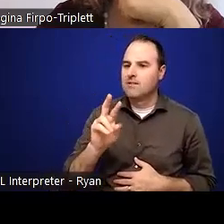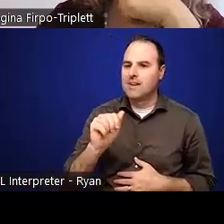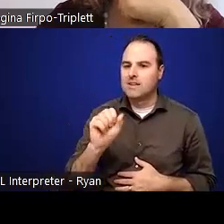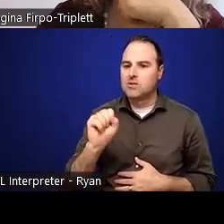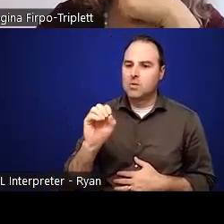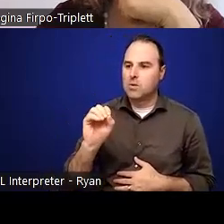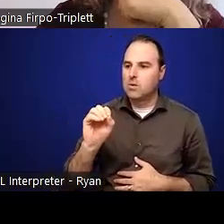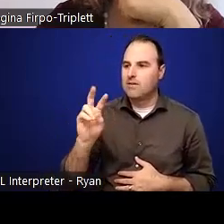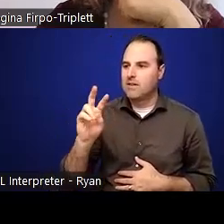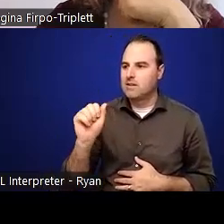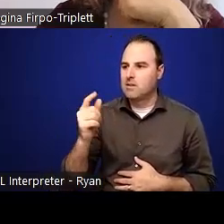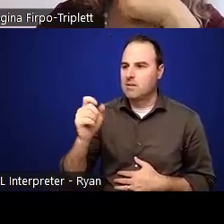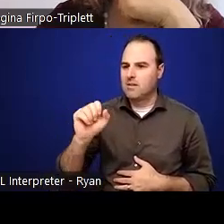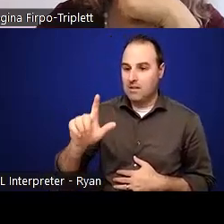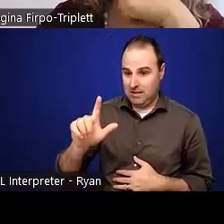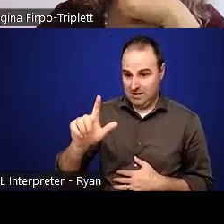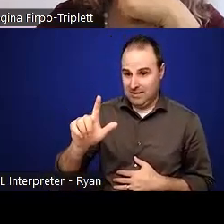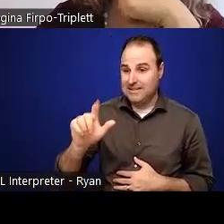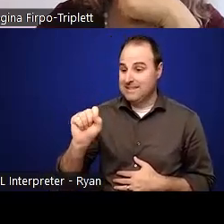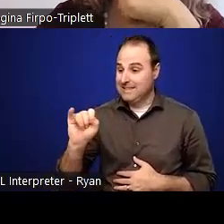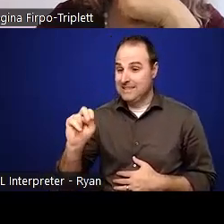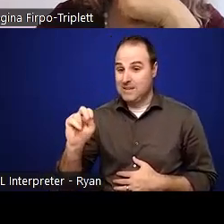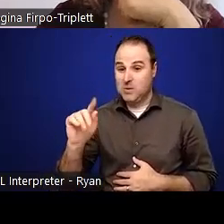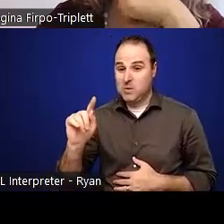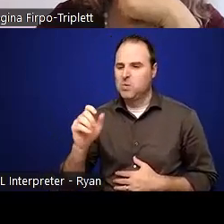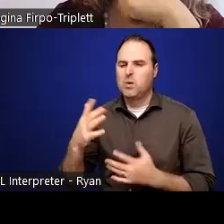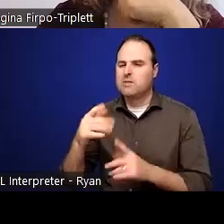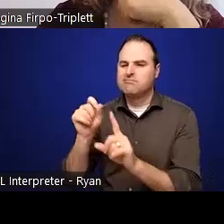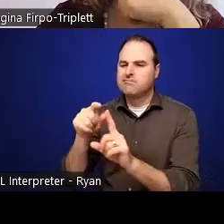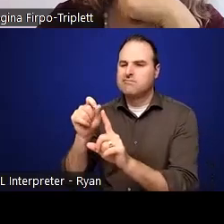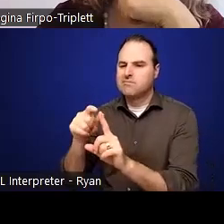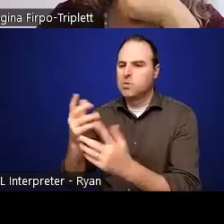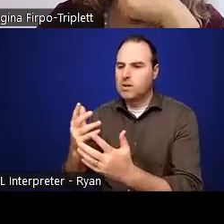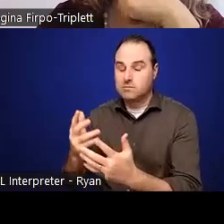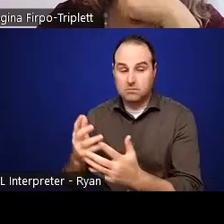A bunch of stuff. I don't really know how else to describe it.